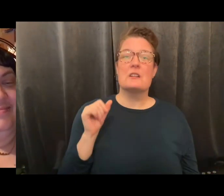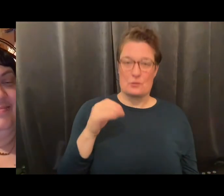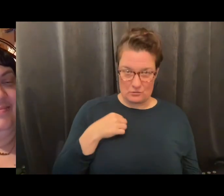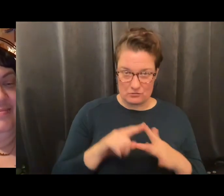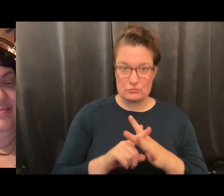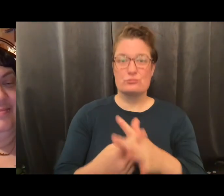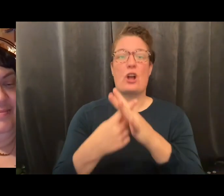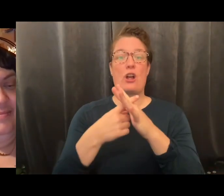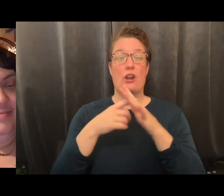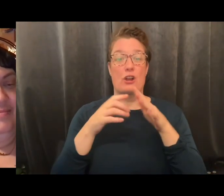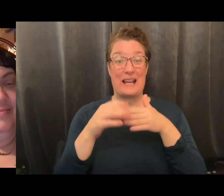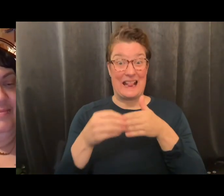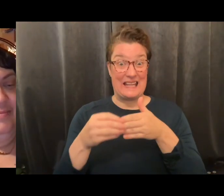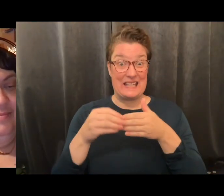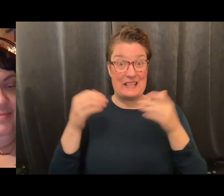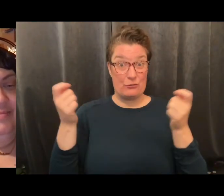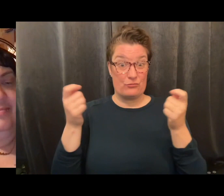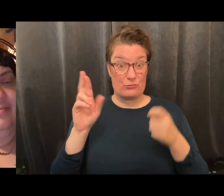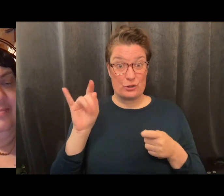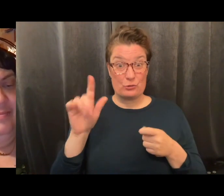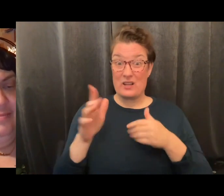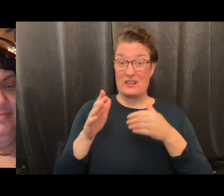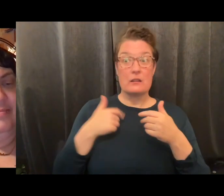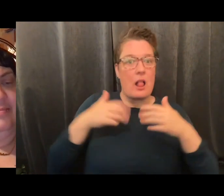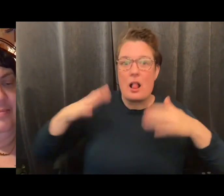So I had to find out about them and I had to study and I, you